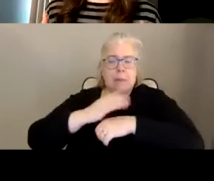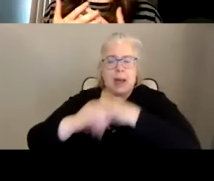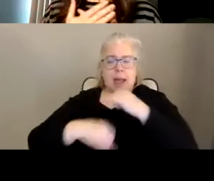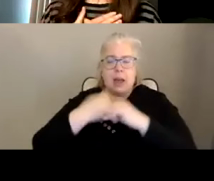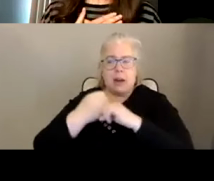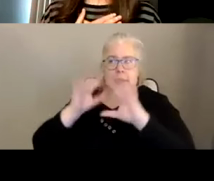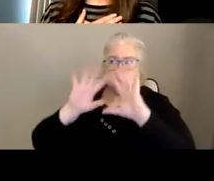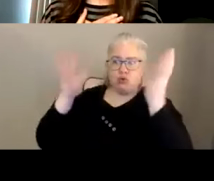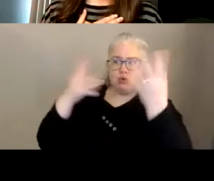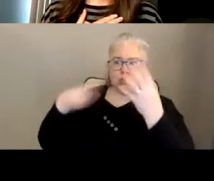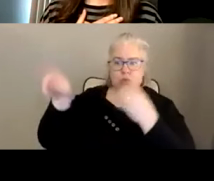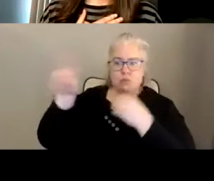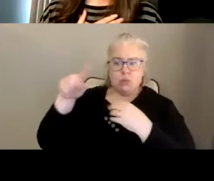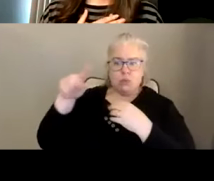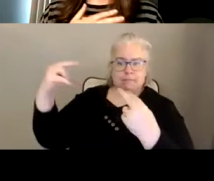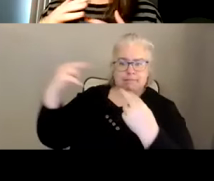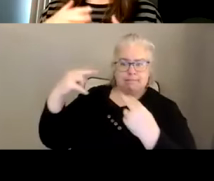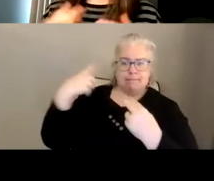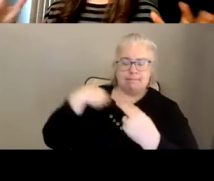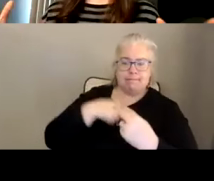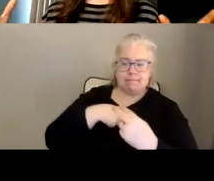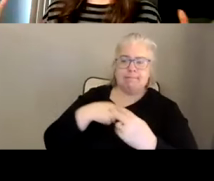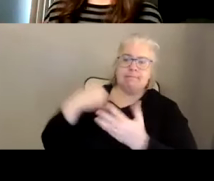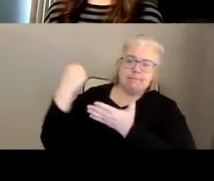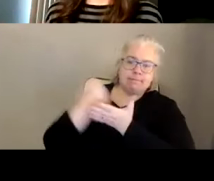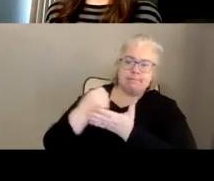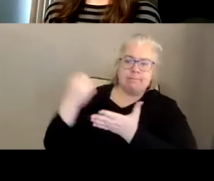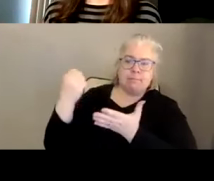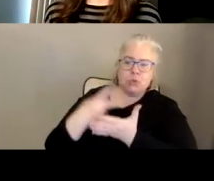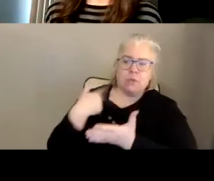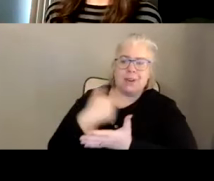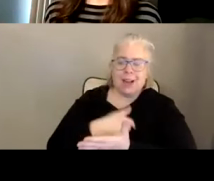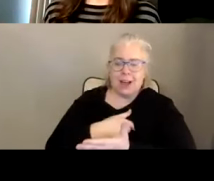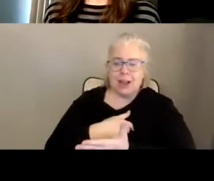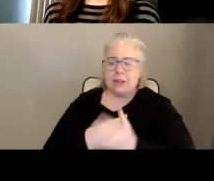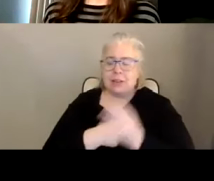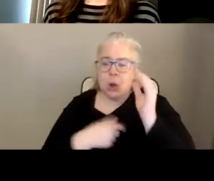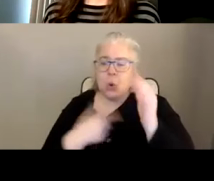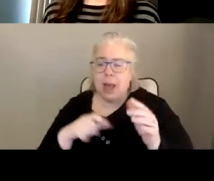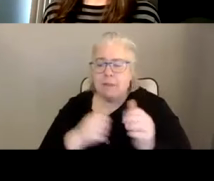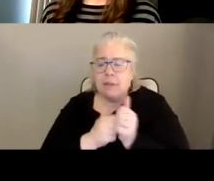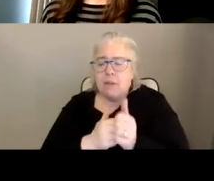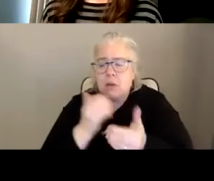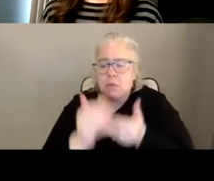So we follow the same processes as any other agency around the world that has these certifications.